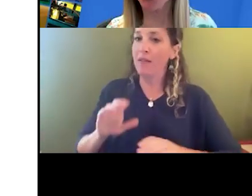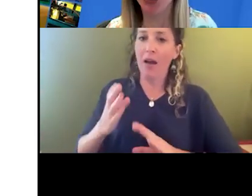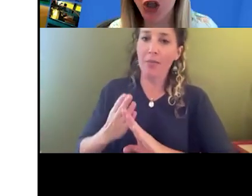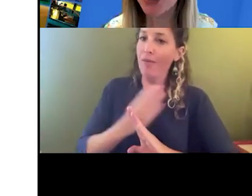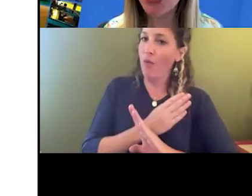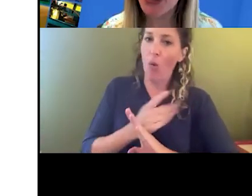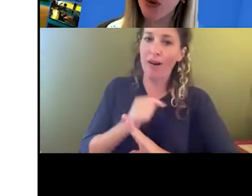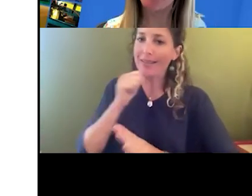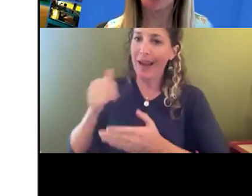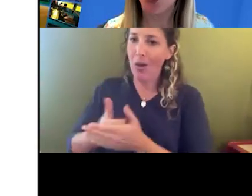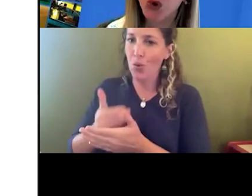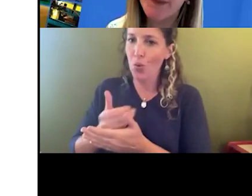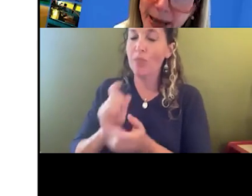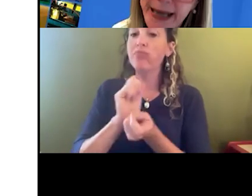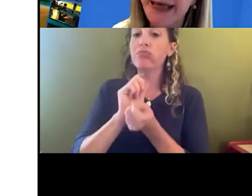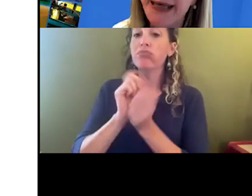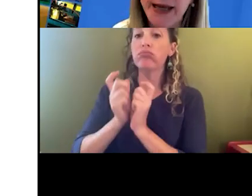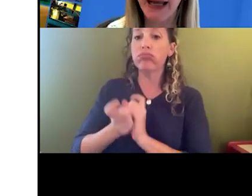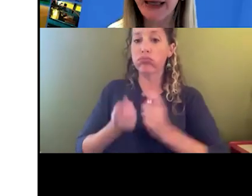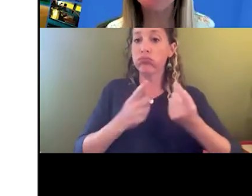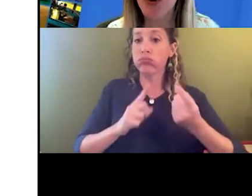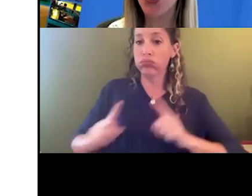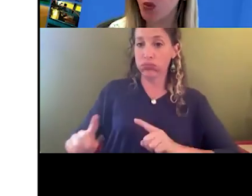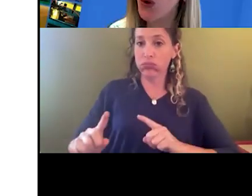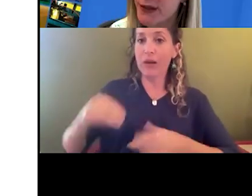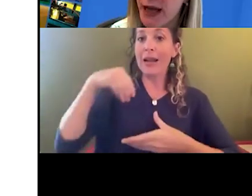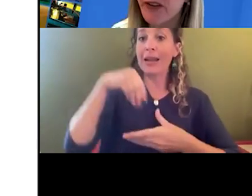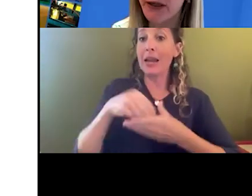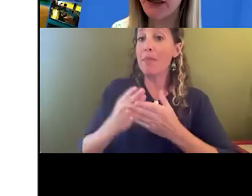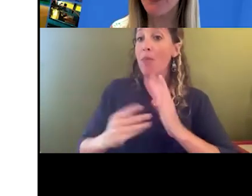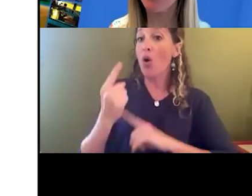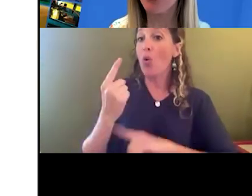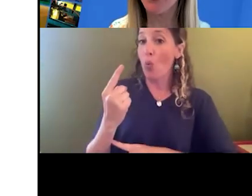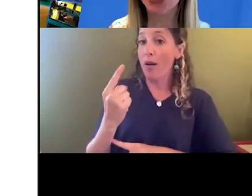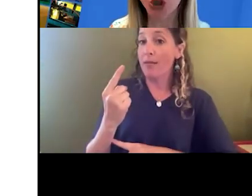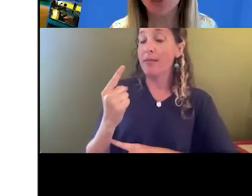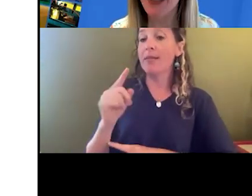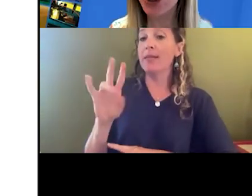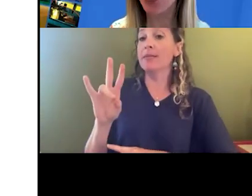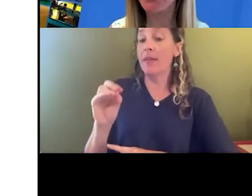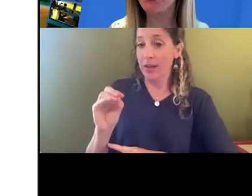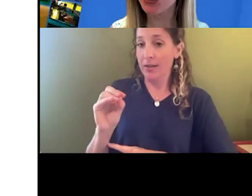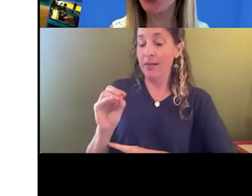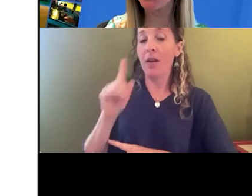Changes, however, were made in Part 170 to that term and condition,